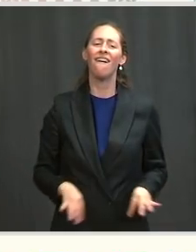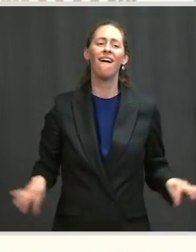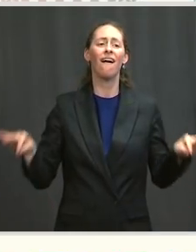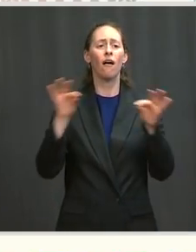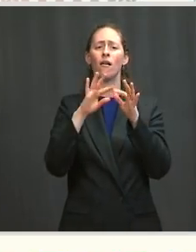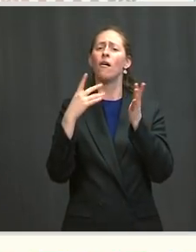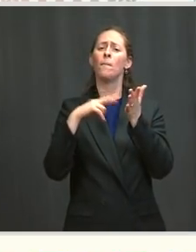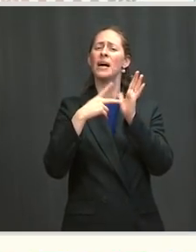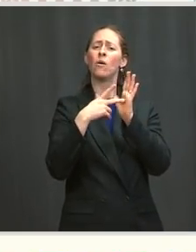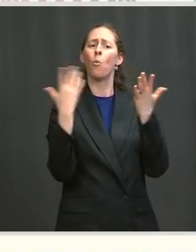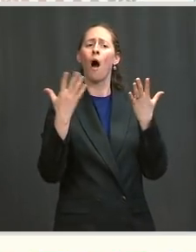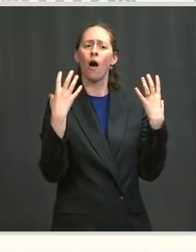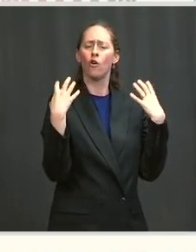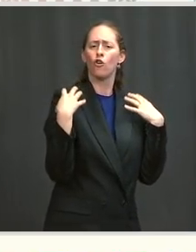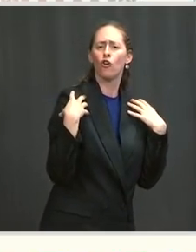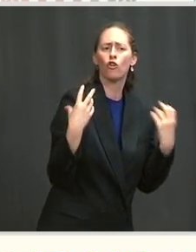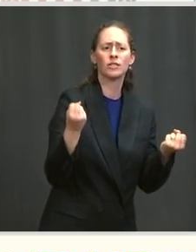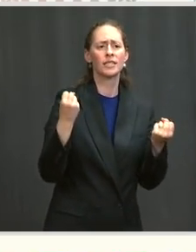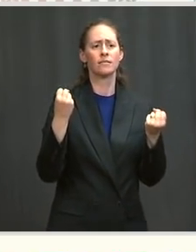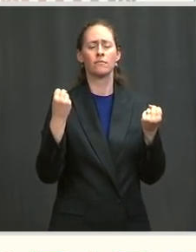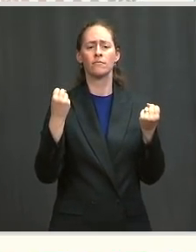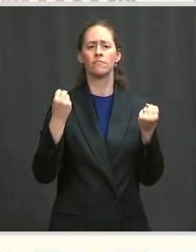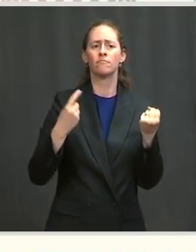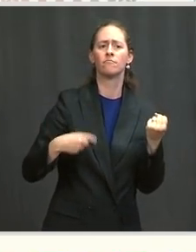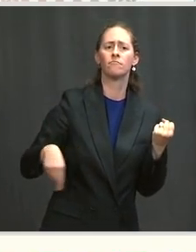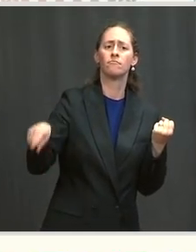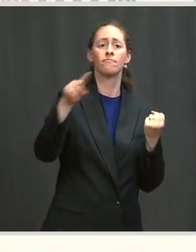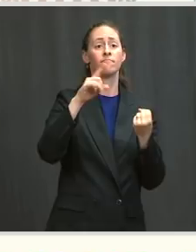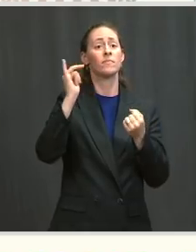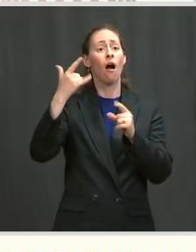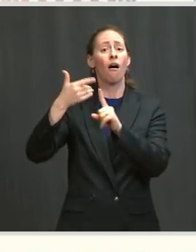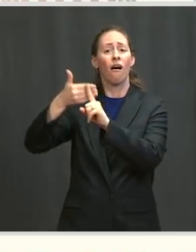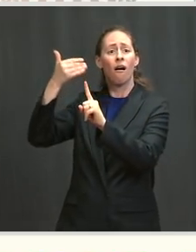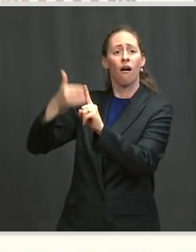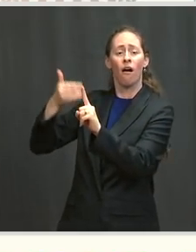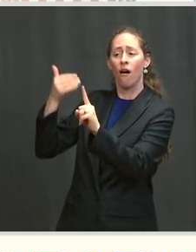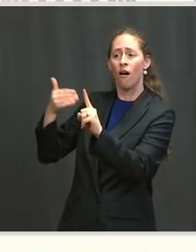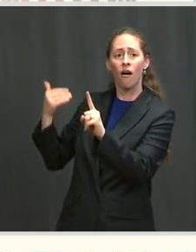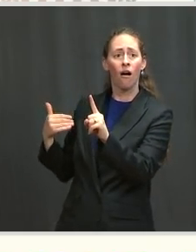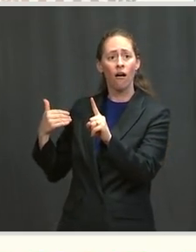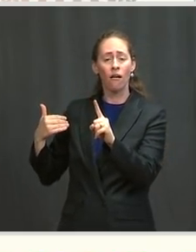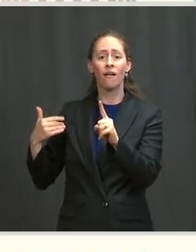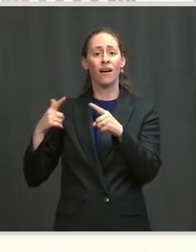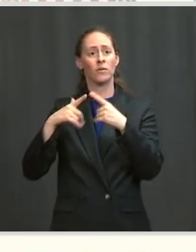the courage of all those in previous generations and today who proudly live their truth.